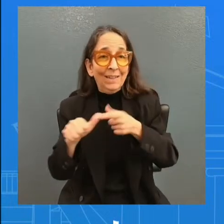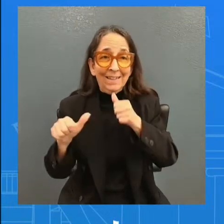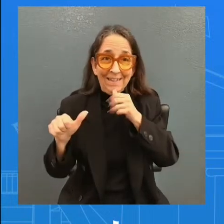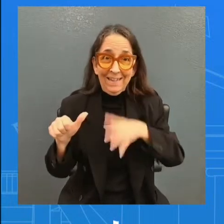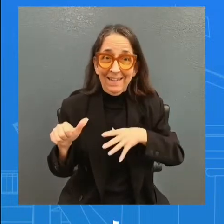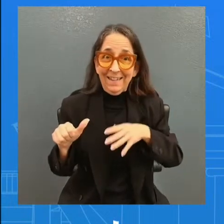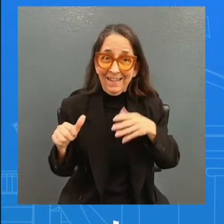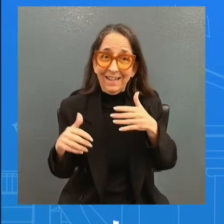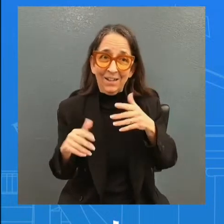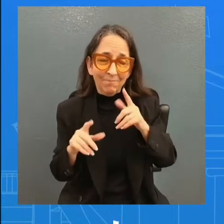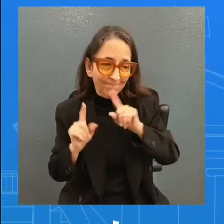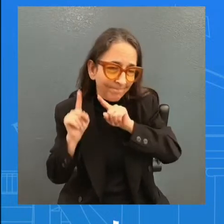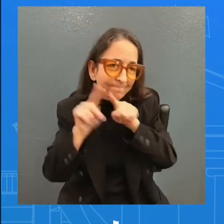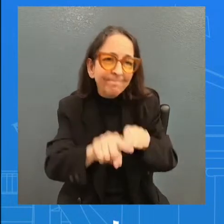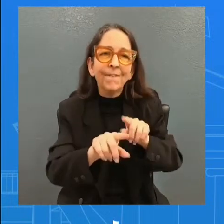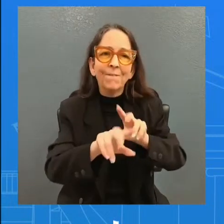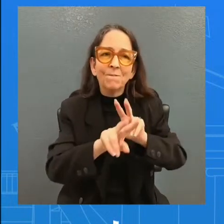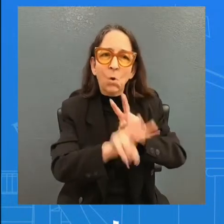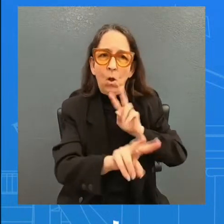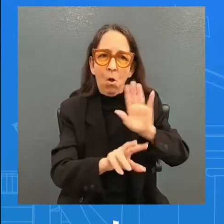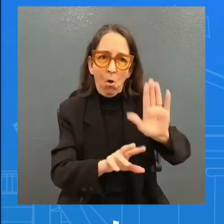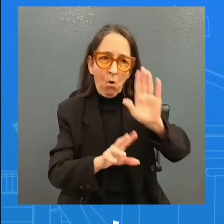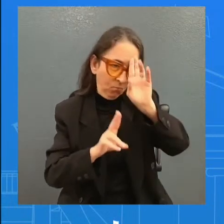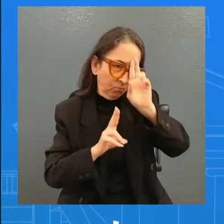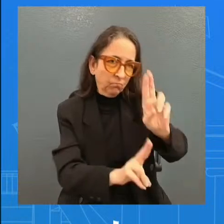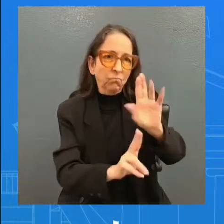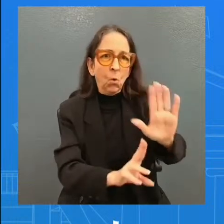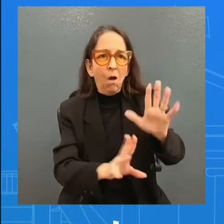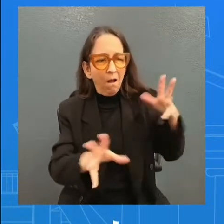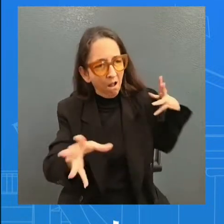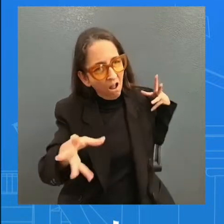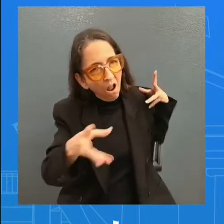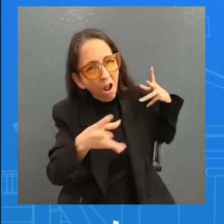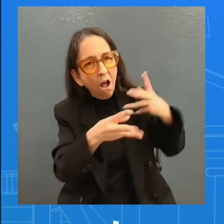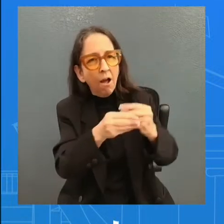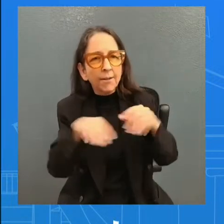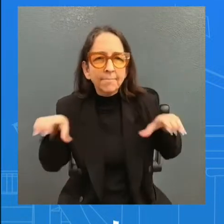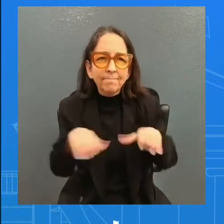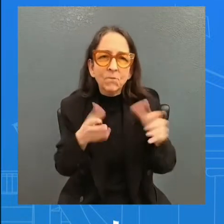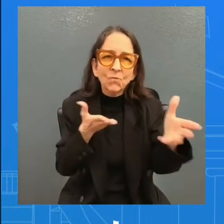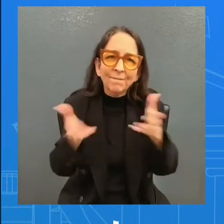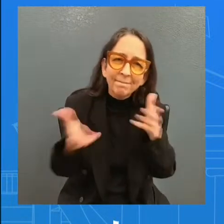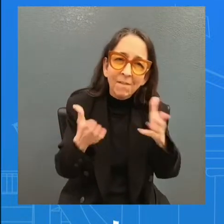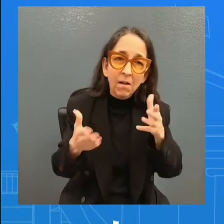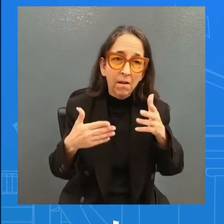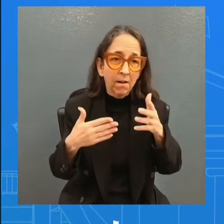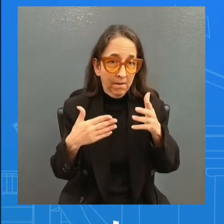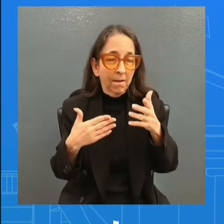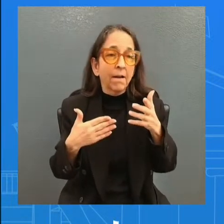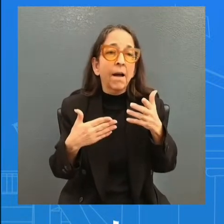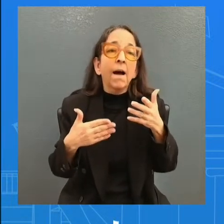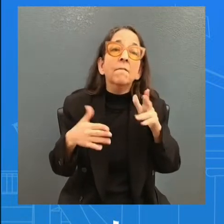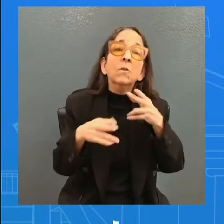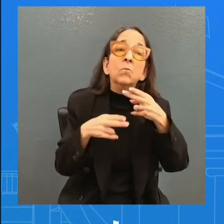And finally, on Thursday afternoon, the president and the first lady will travel to Rome, Italy, from the 9th to -- from January 9th to the 12th.